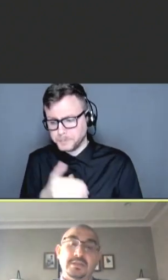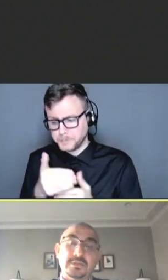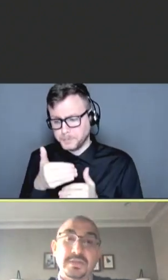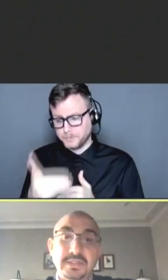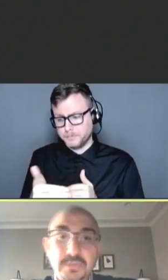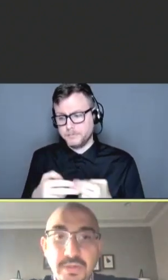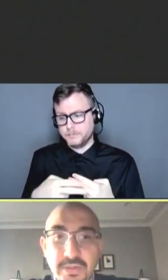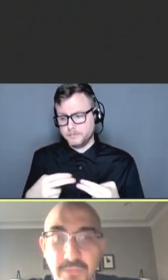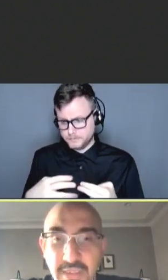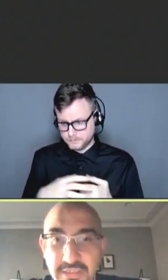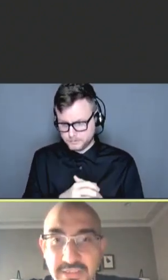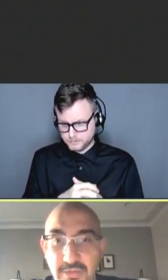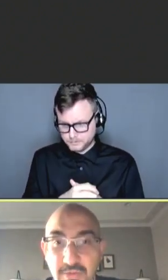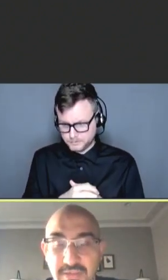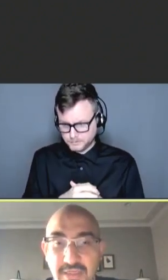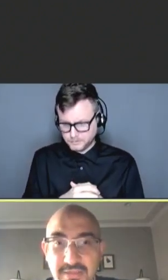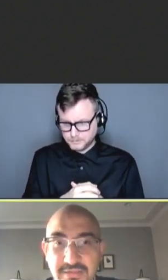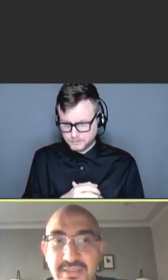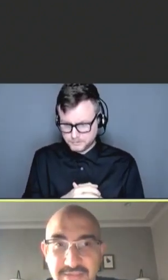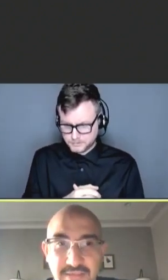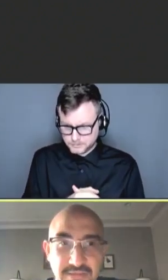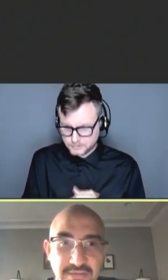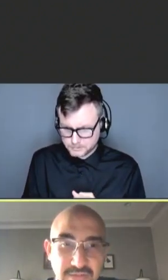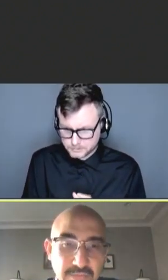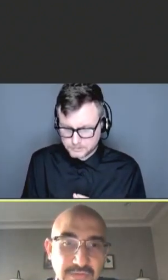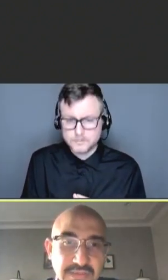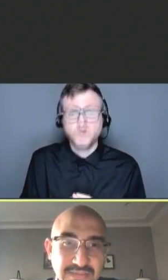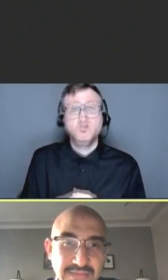So this is where we actually looked and dissected the response in